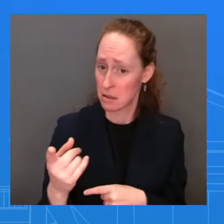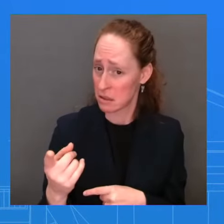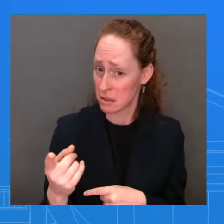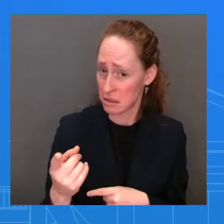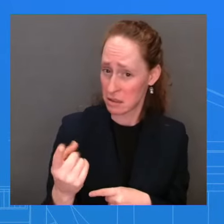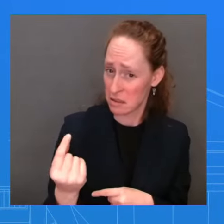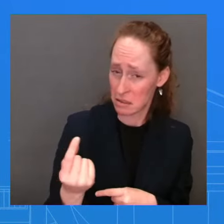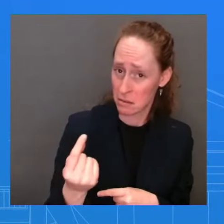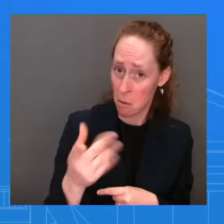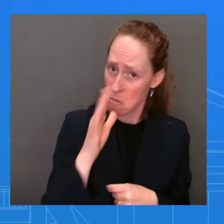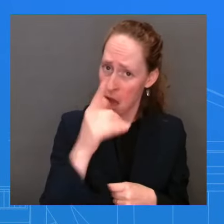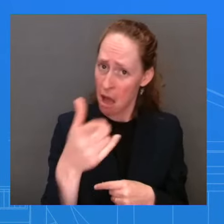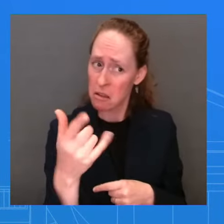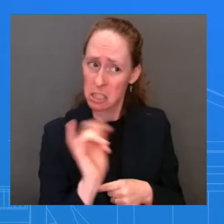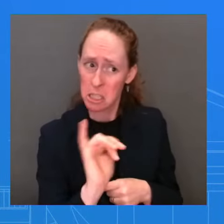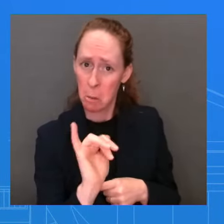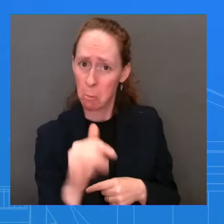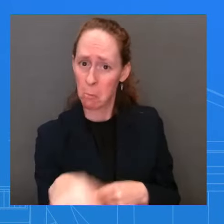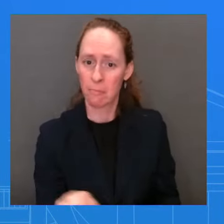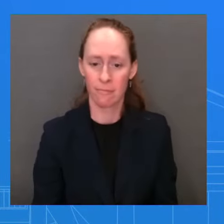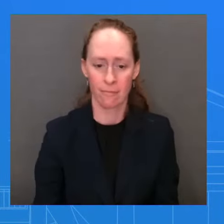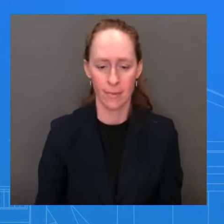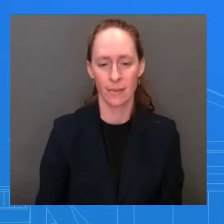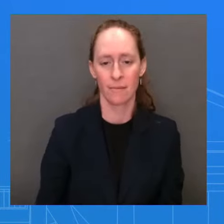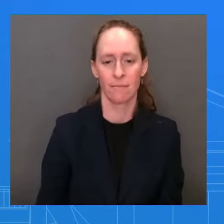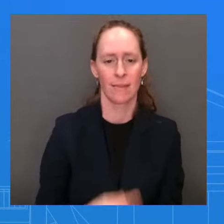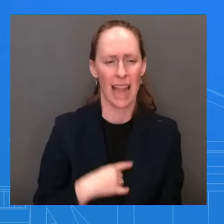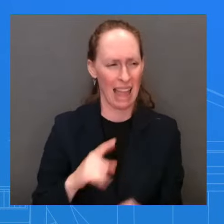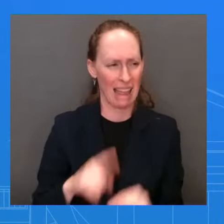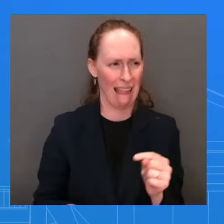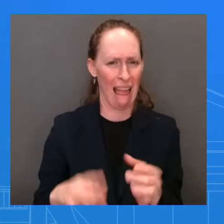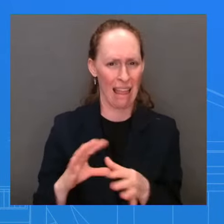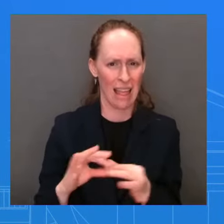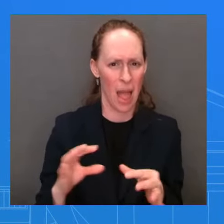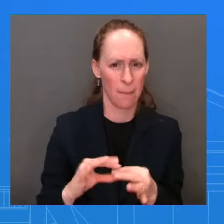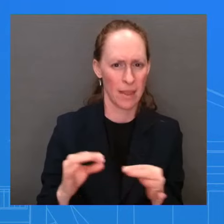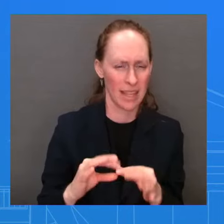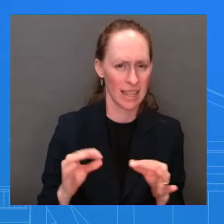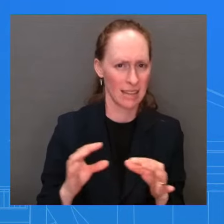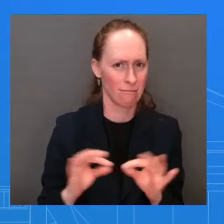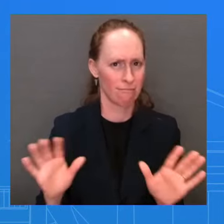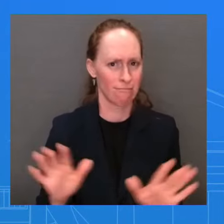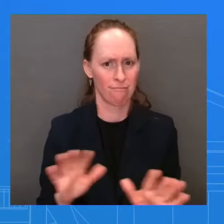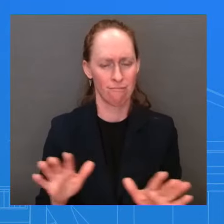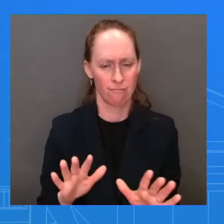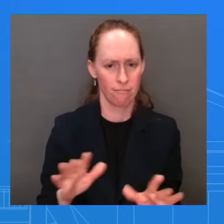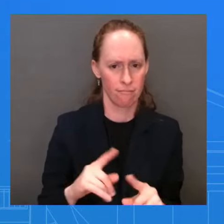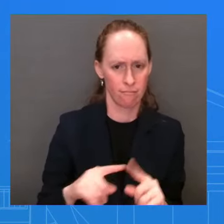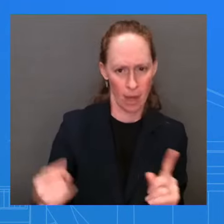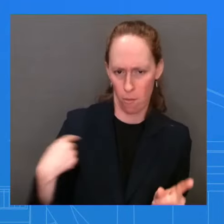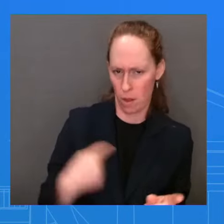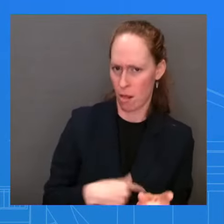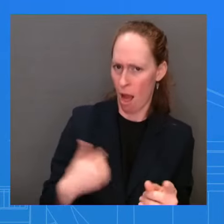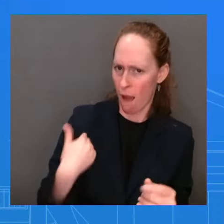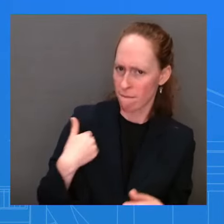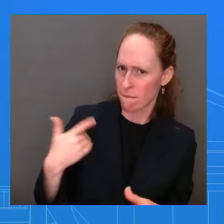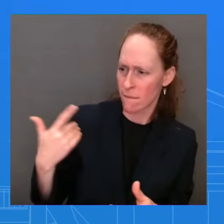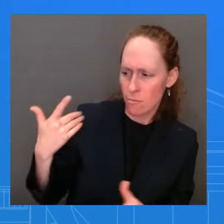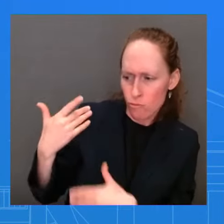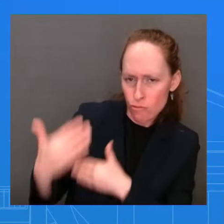We have a comprehensive process, which is underway, to ensure a cohesive federal government approach to AI-related risks and opportunities.